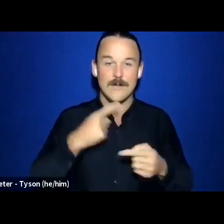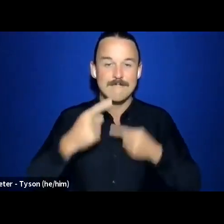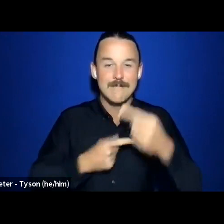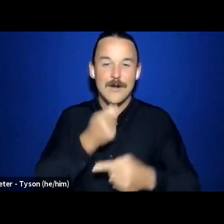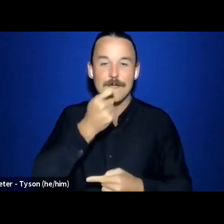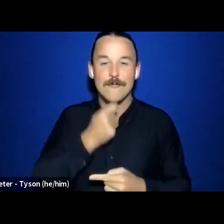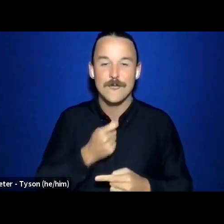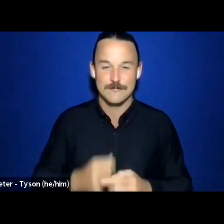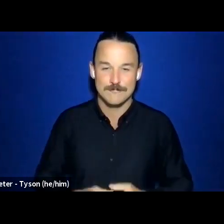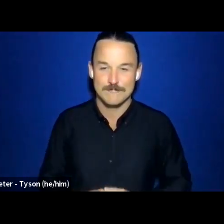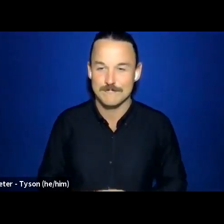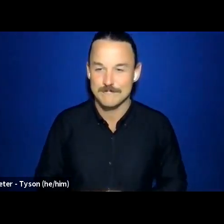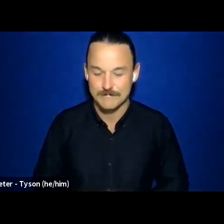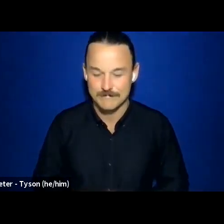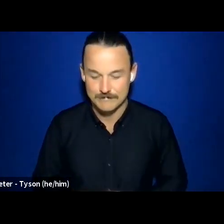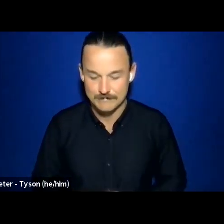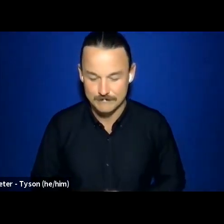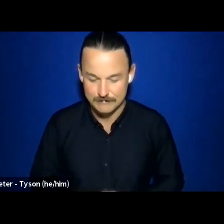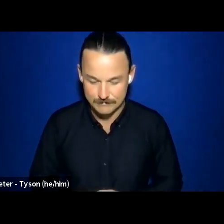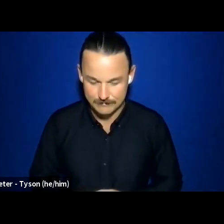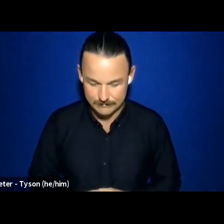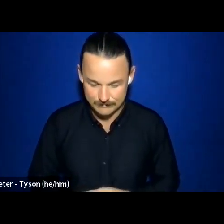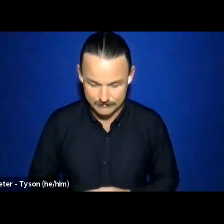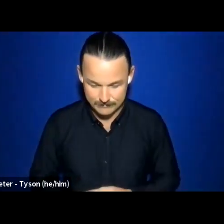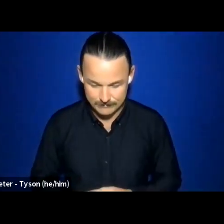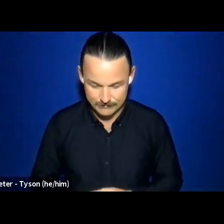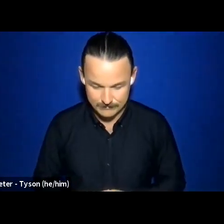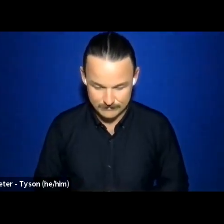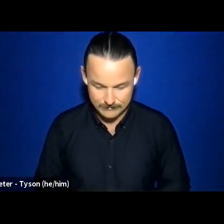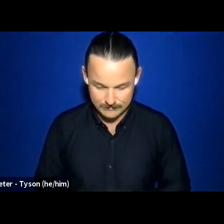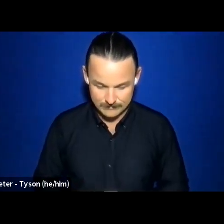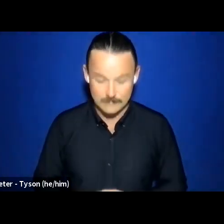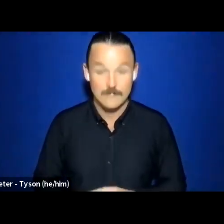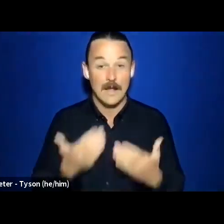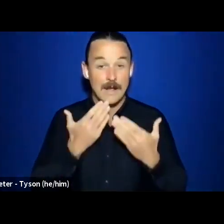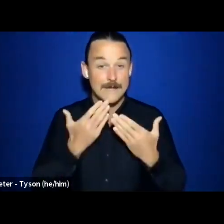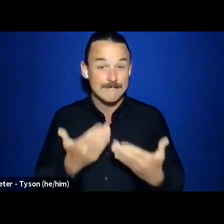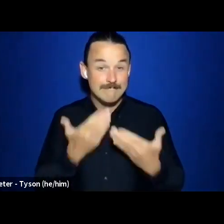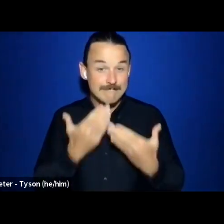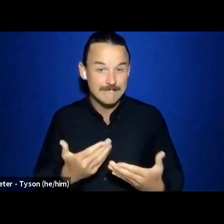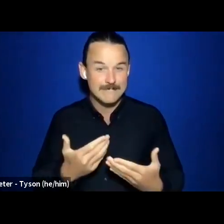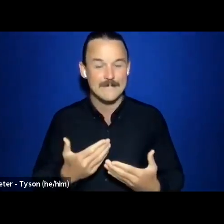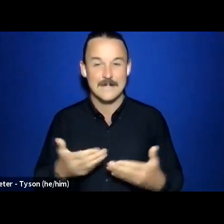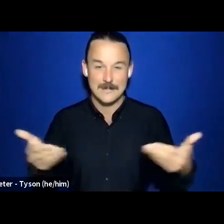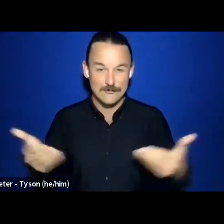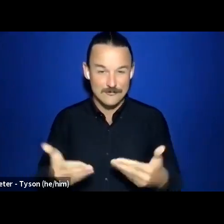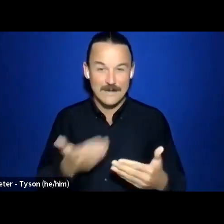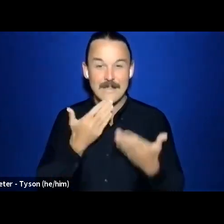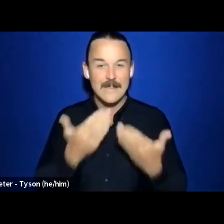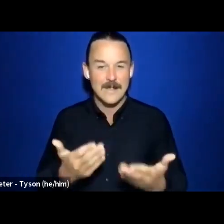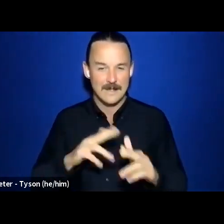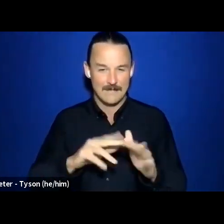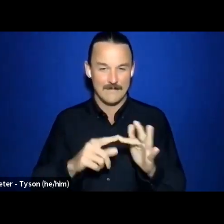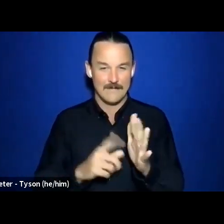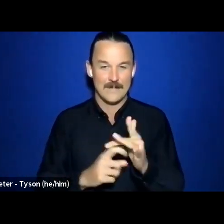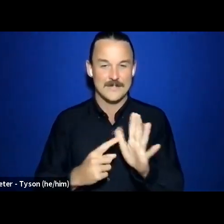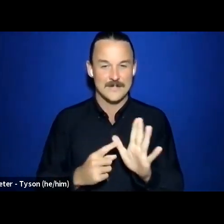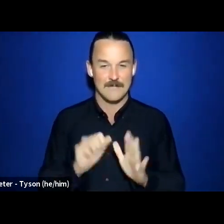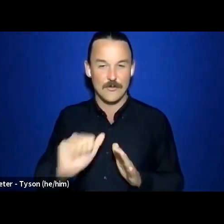a few words. Hi, everyone. Thank you Mary for Hi, everyone. Thank you for that introduction and thank you, Felicia.